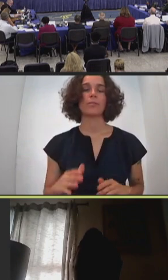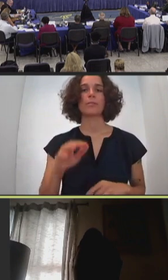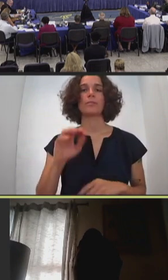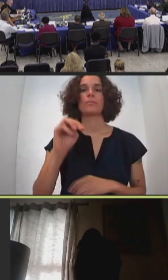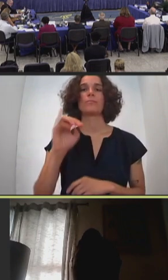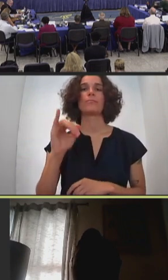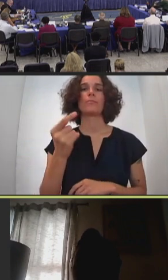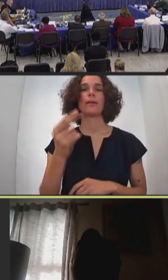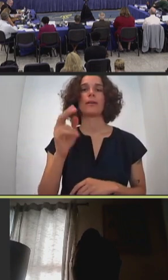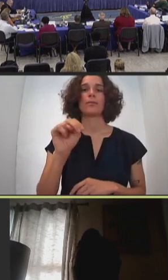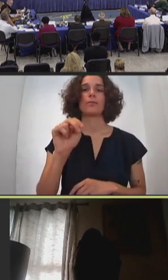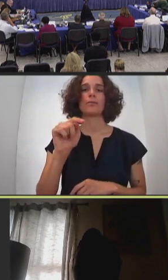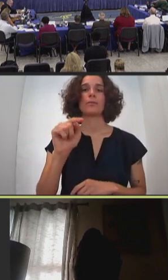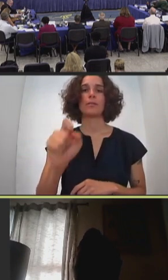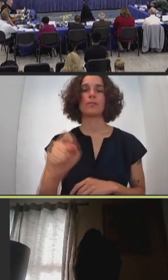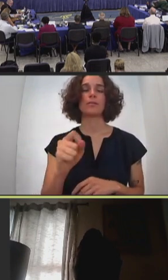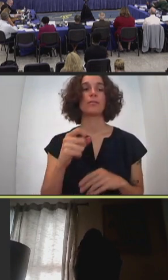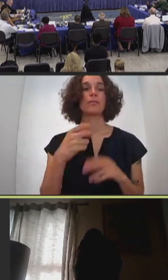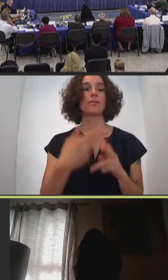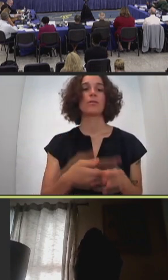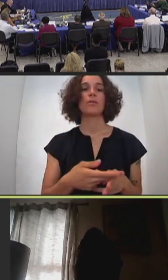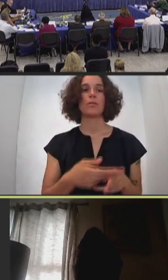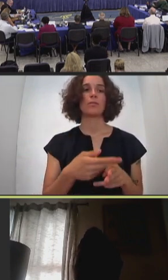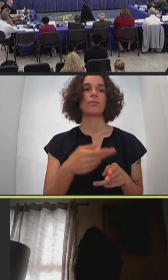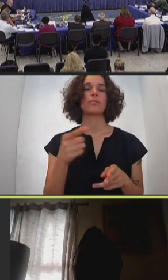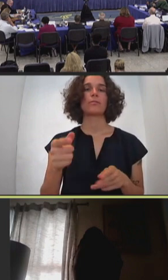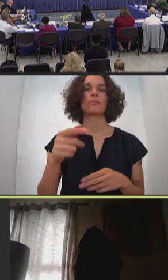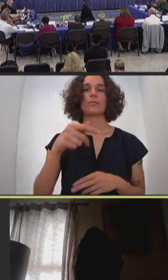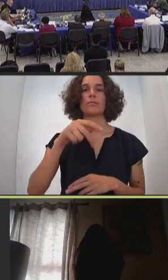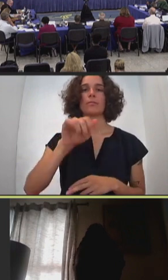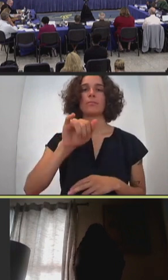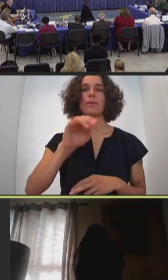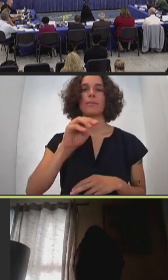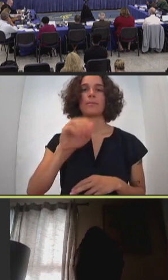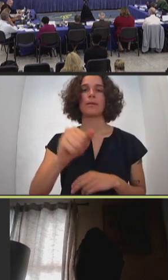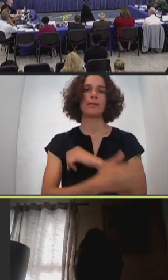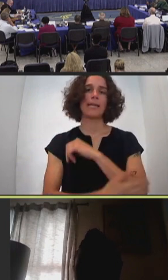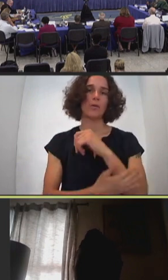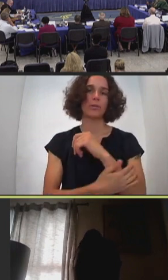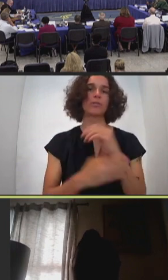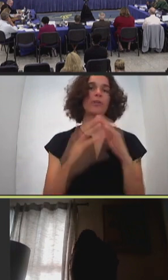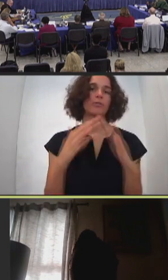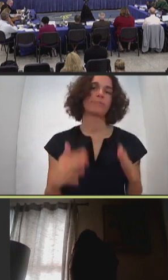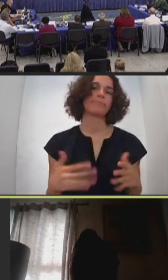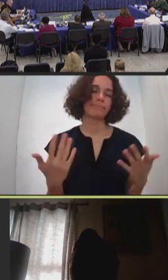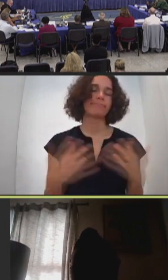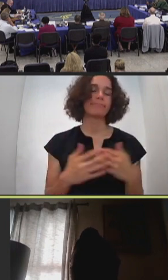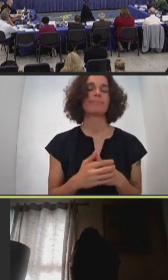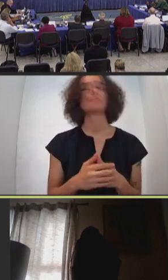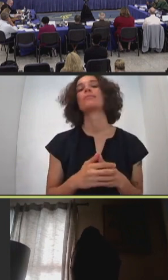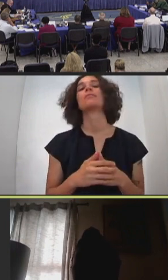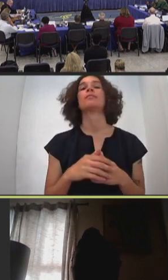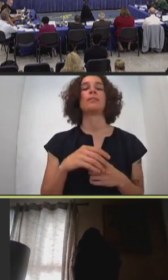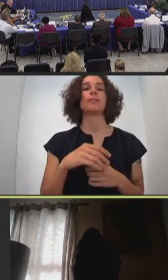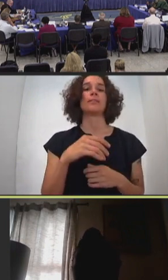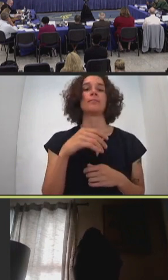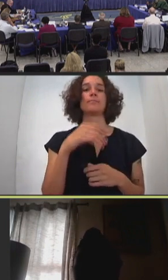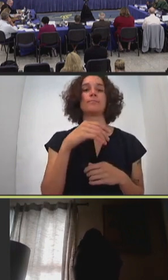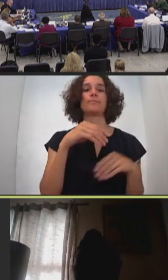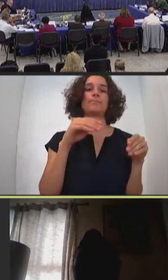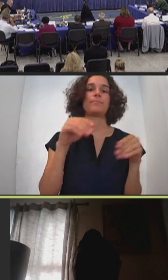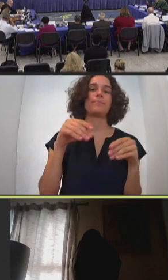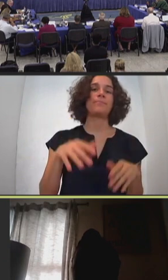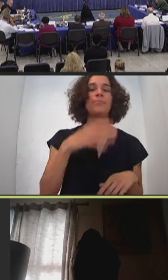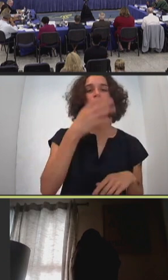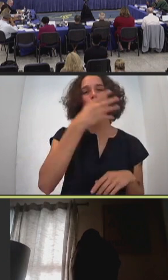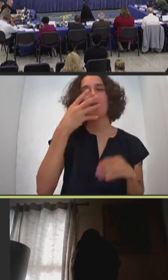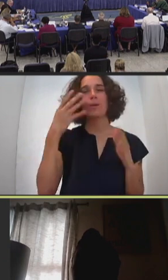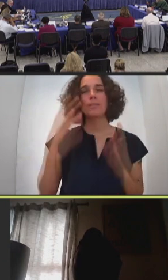currently called the Pima County Respite Shelter, where migrants who come through the border and are